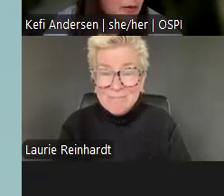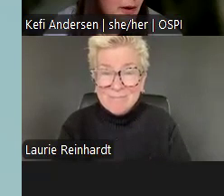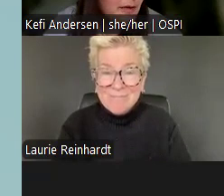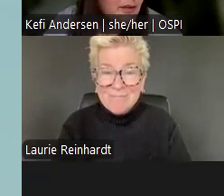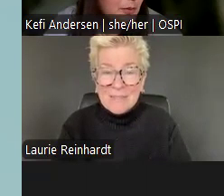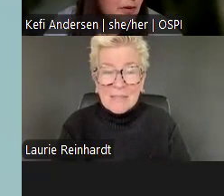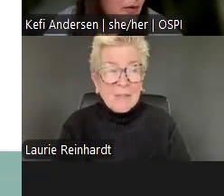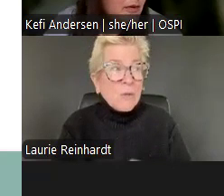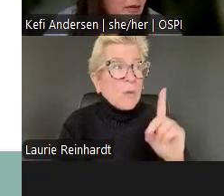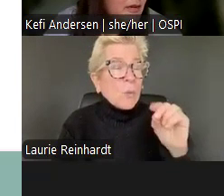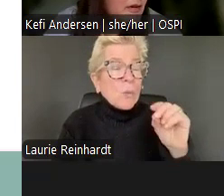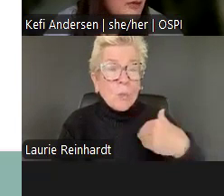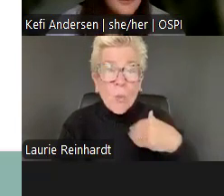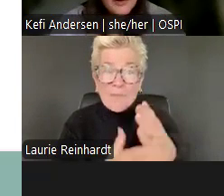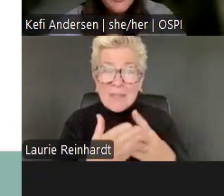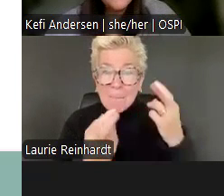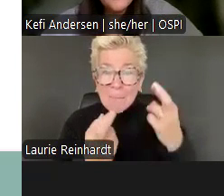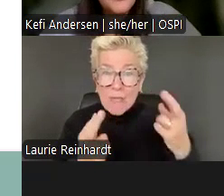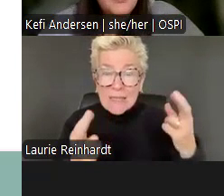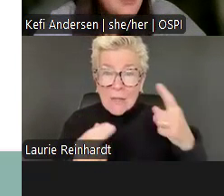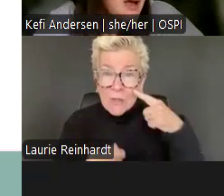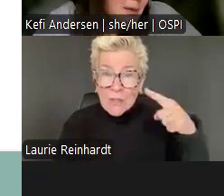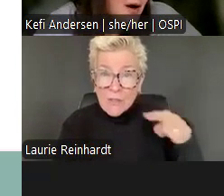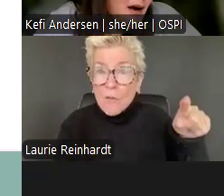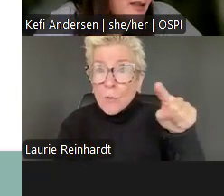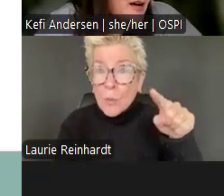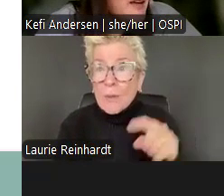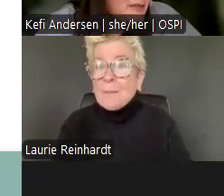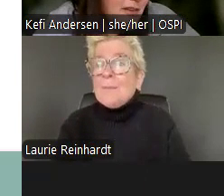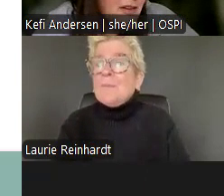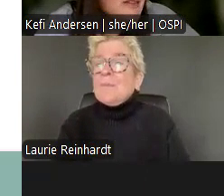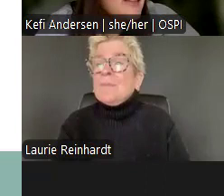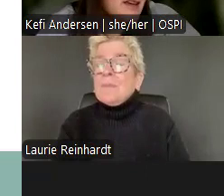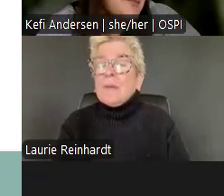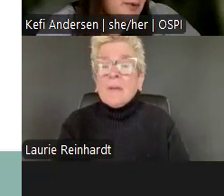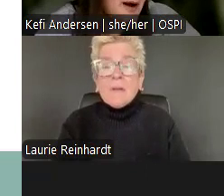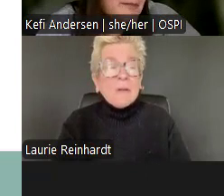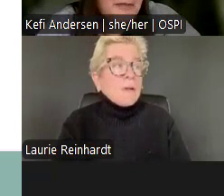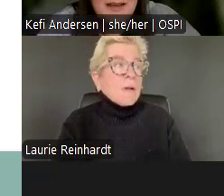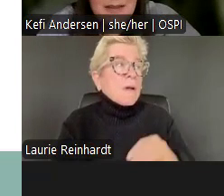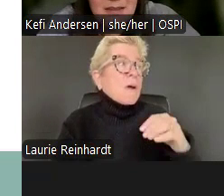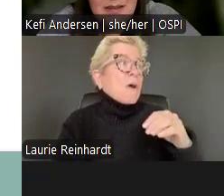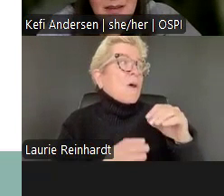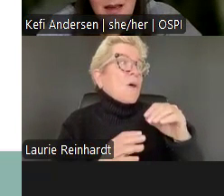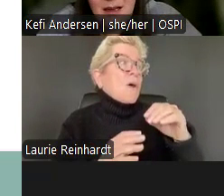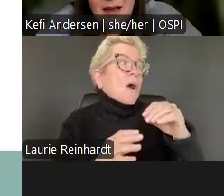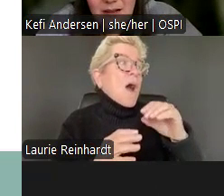we do have some resources here for you. Our Unlocking Federal and State Program Funds